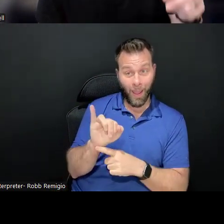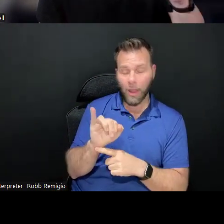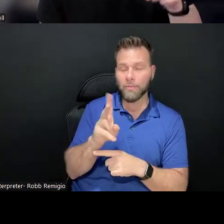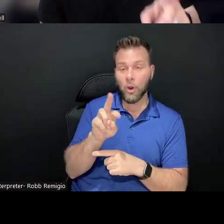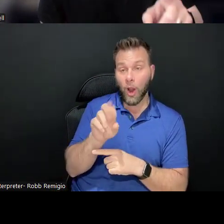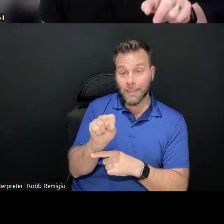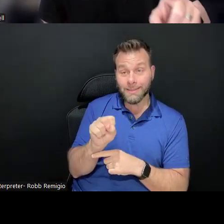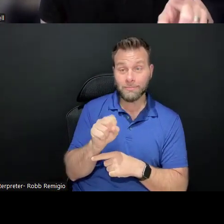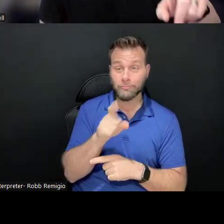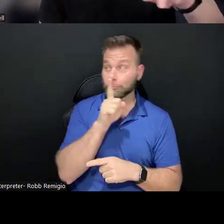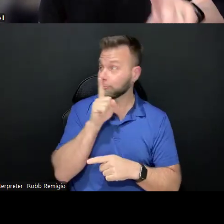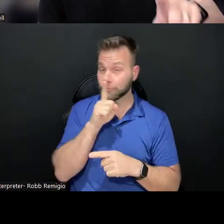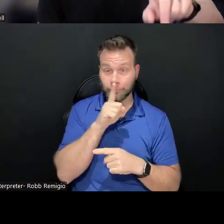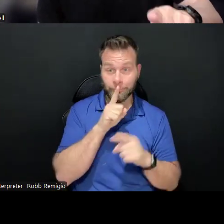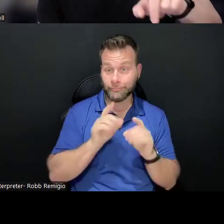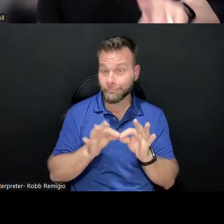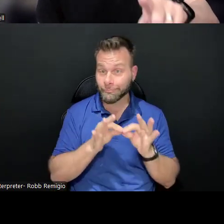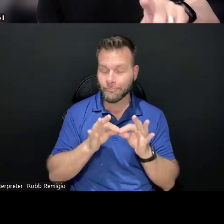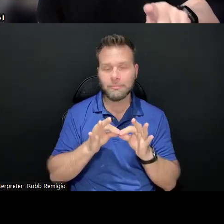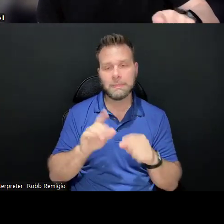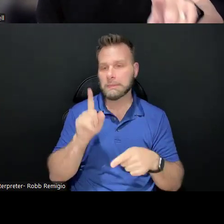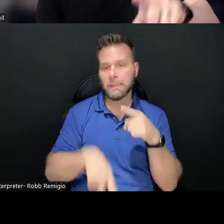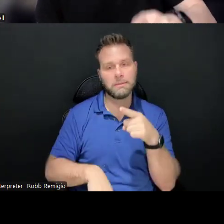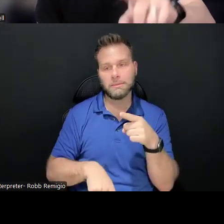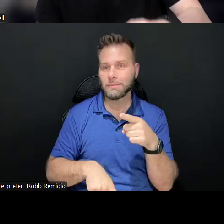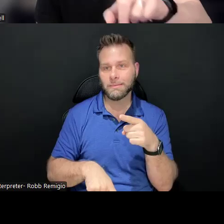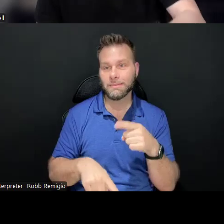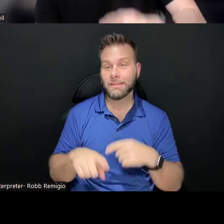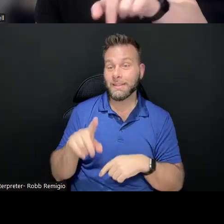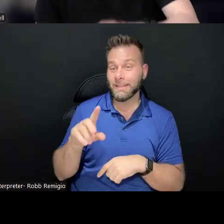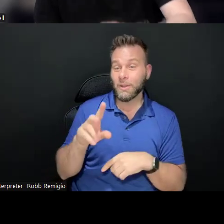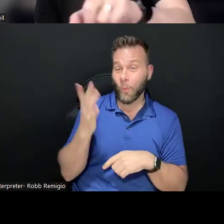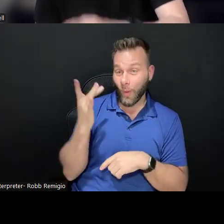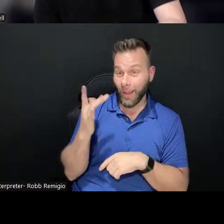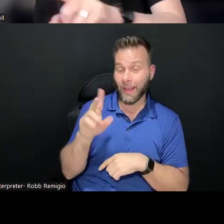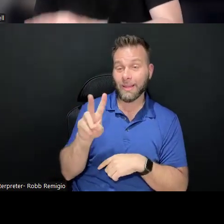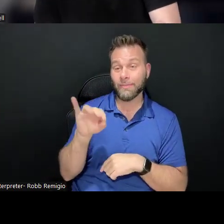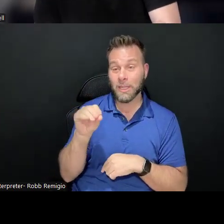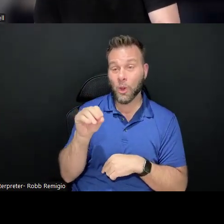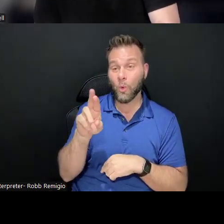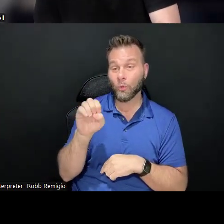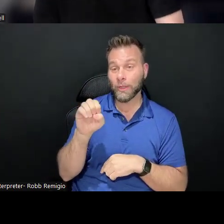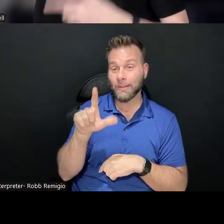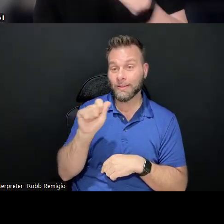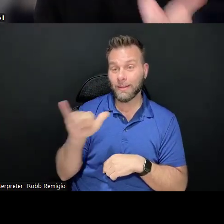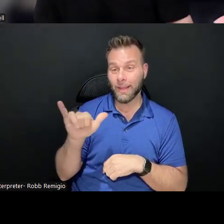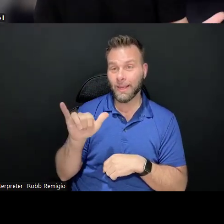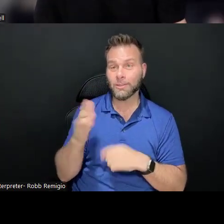It gets even more confusing because some of the Video Relay Service providers are now also offering Video Remote